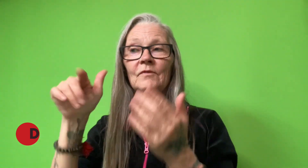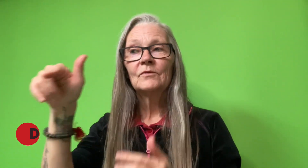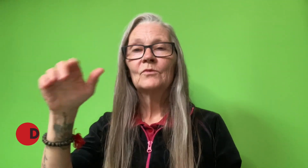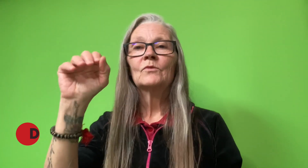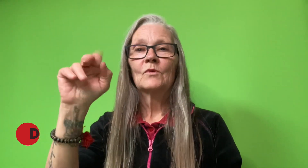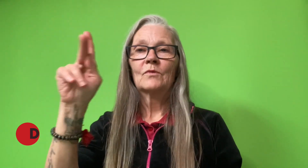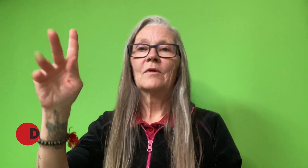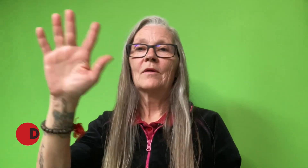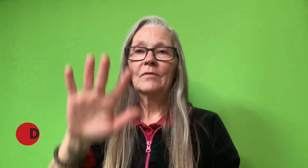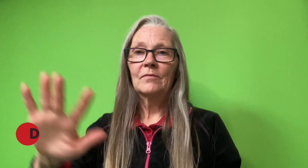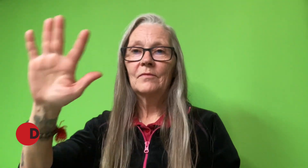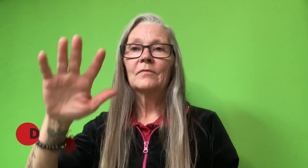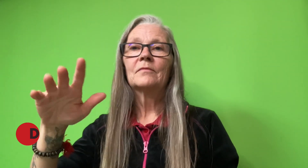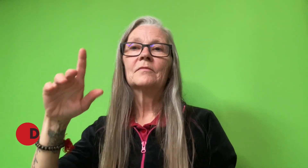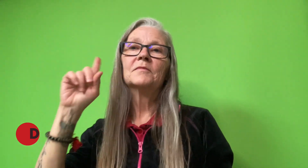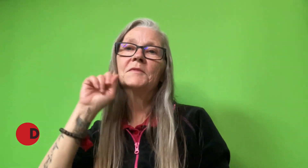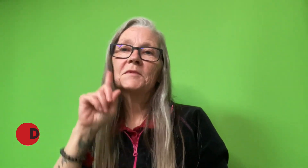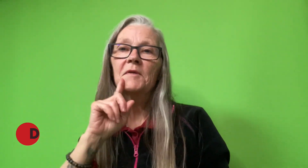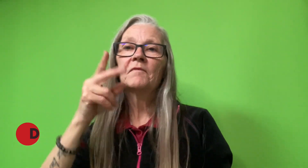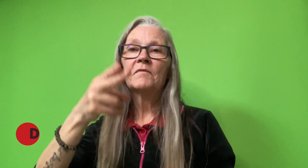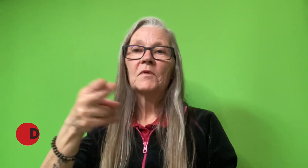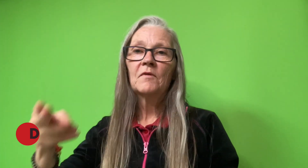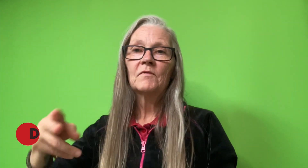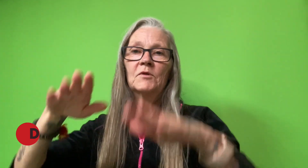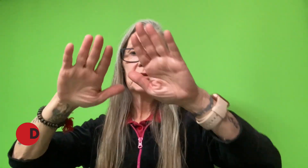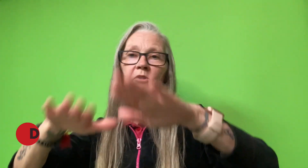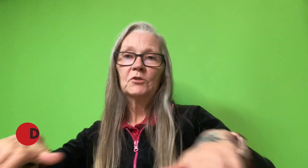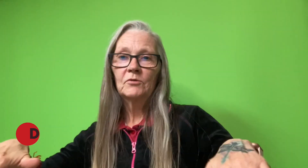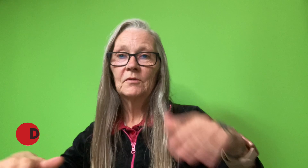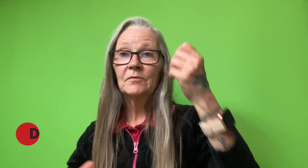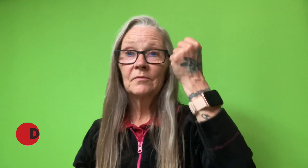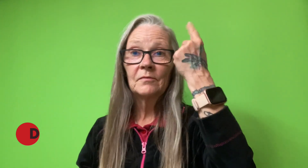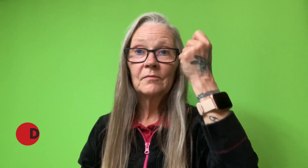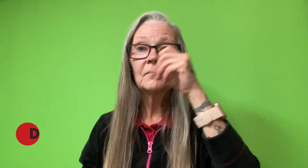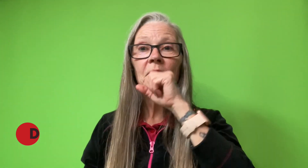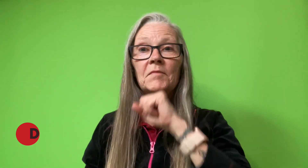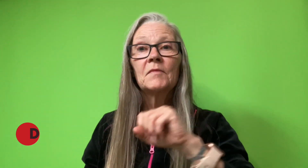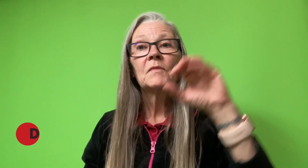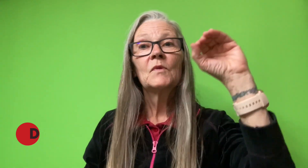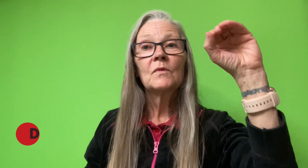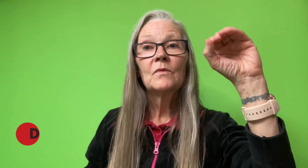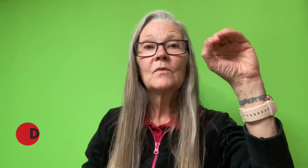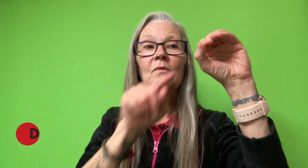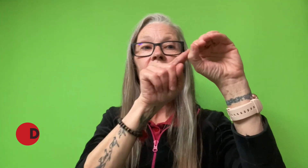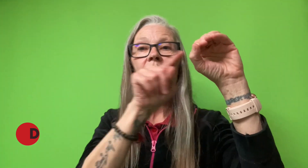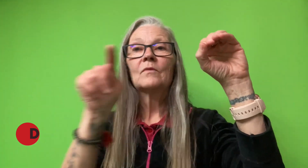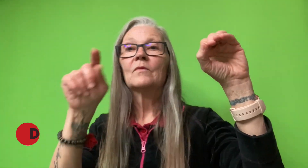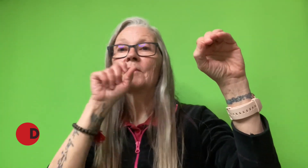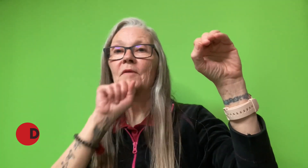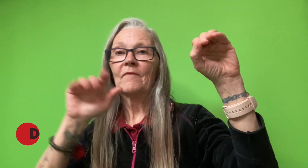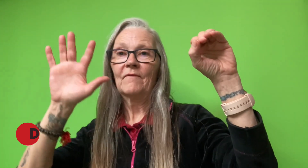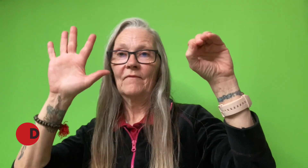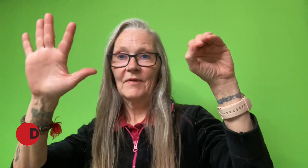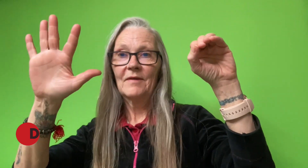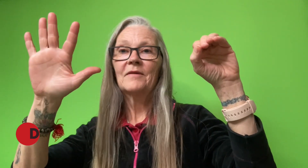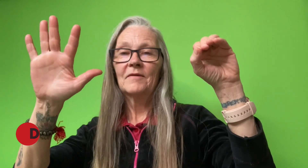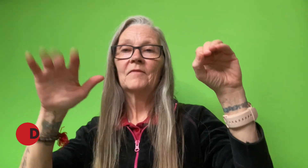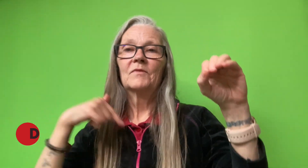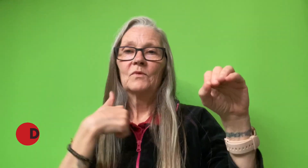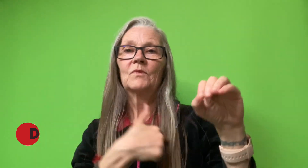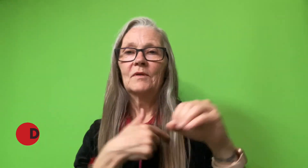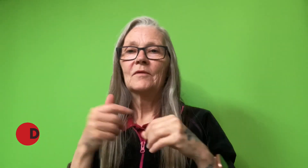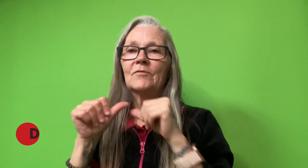throughout Okanagan Deaf and hard of hearing children from ages 0-5.